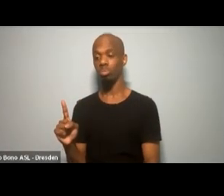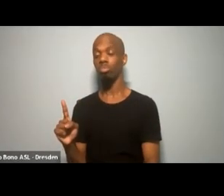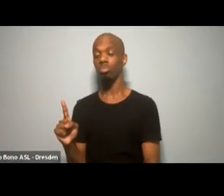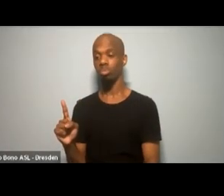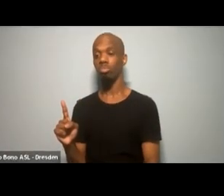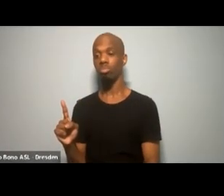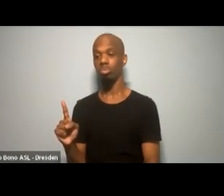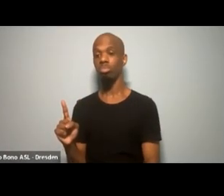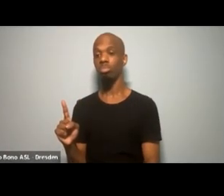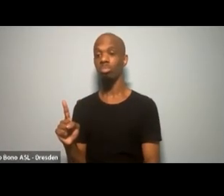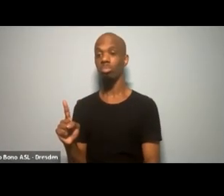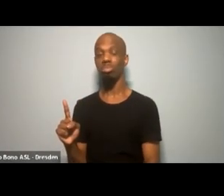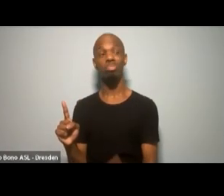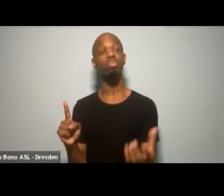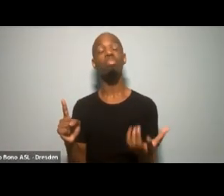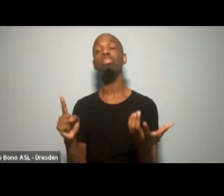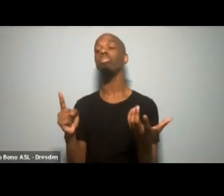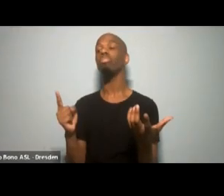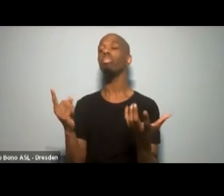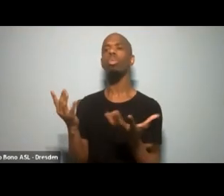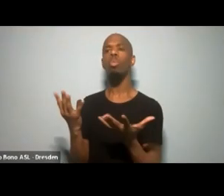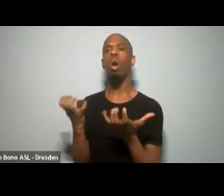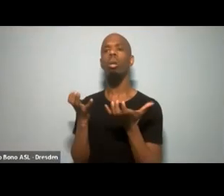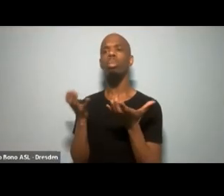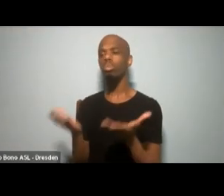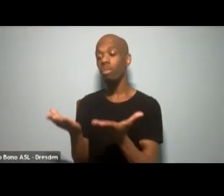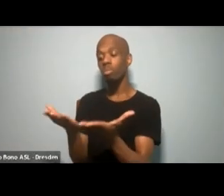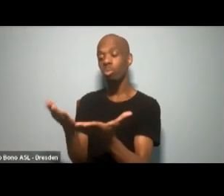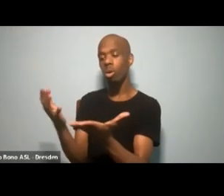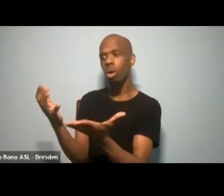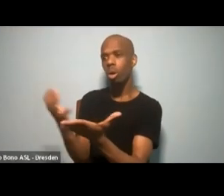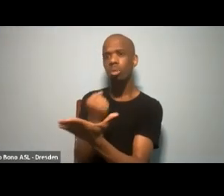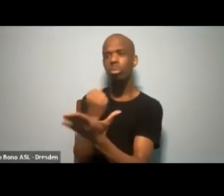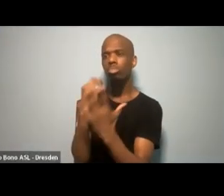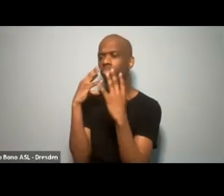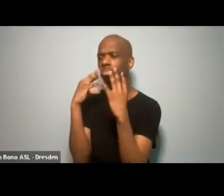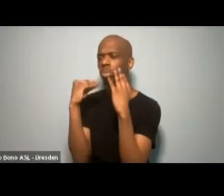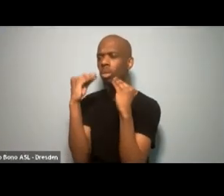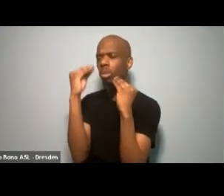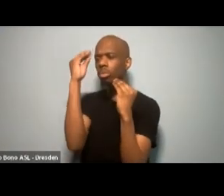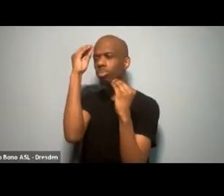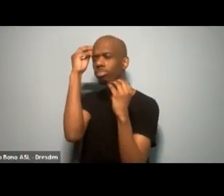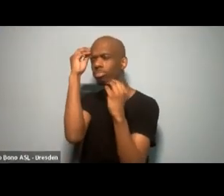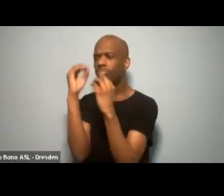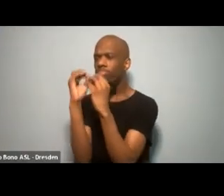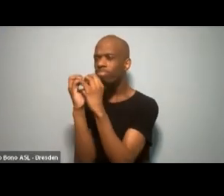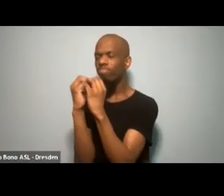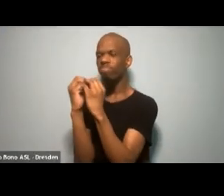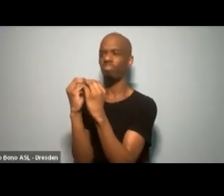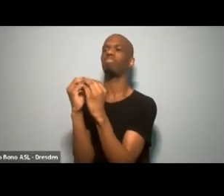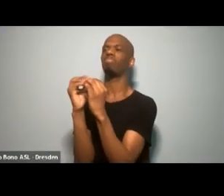and explore their creative potentials with economic viability.